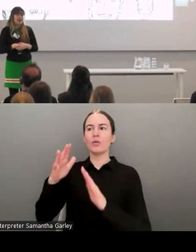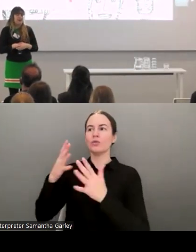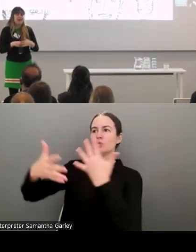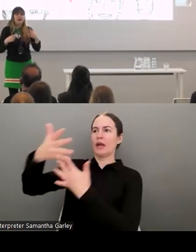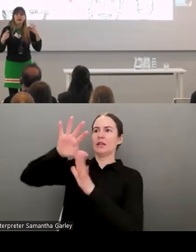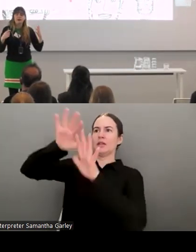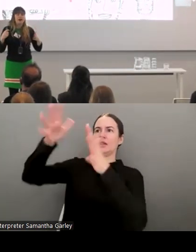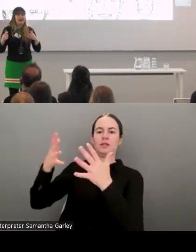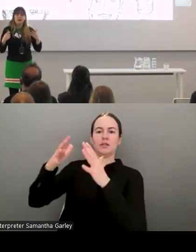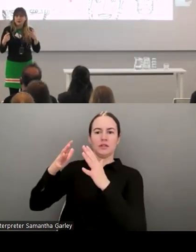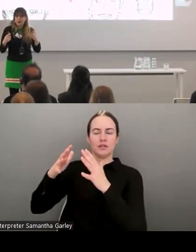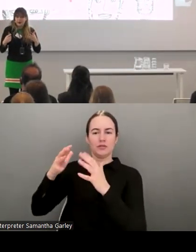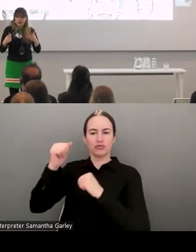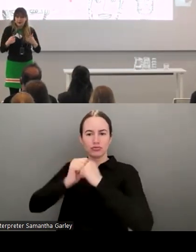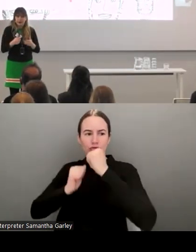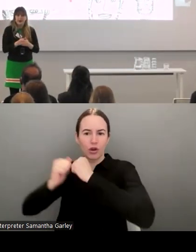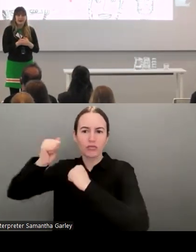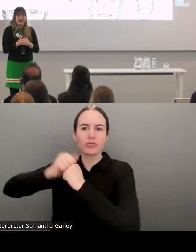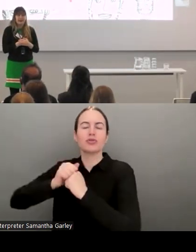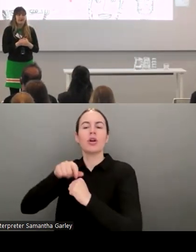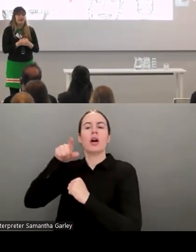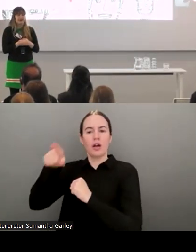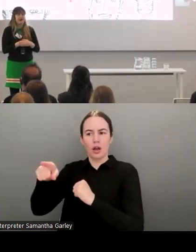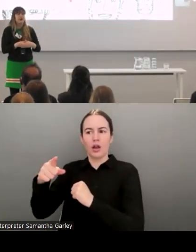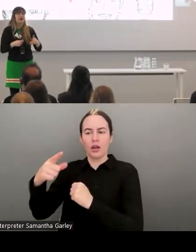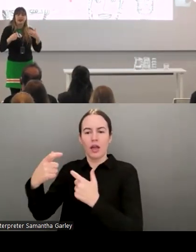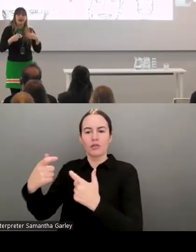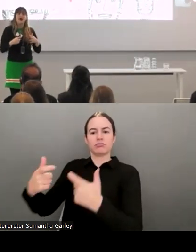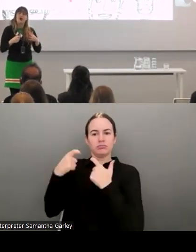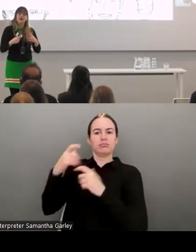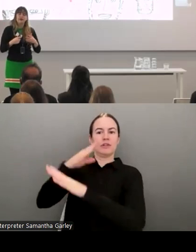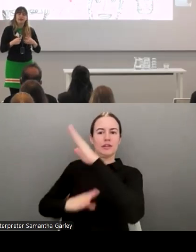And then also more like crip theoretical understandings of disability where they also say,